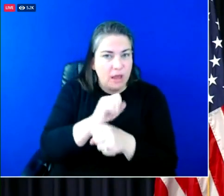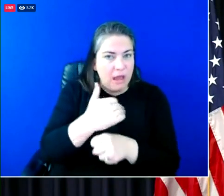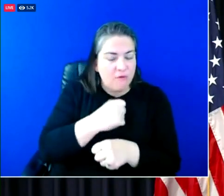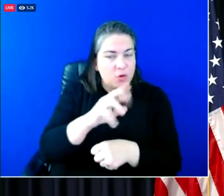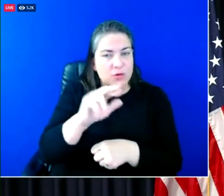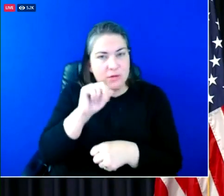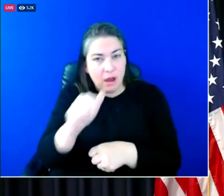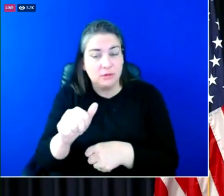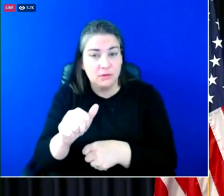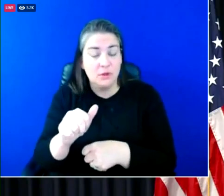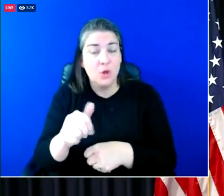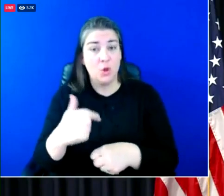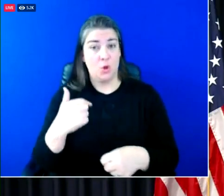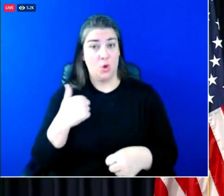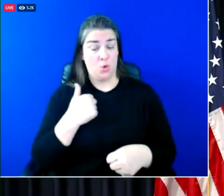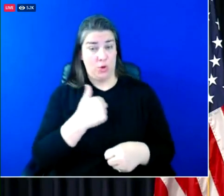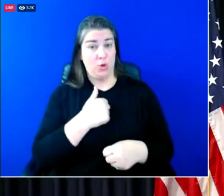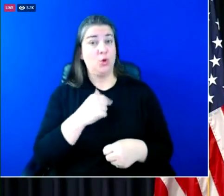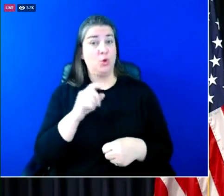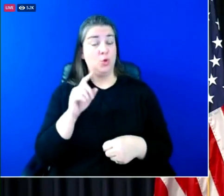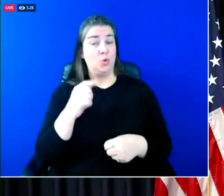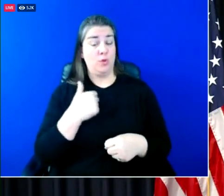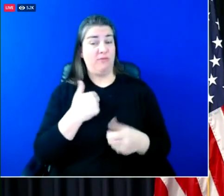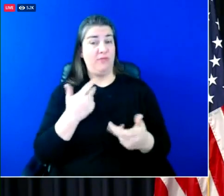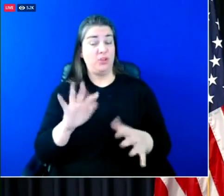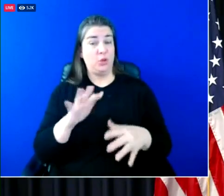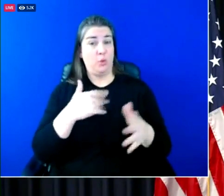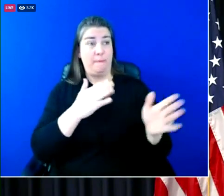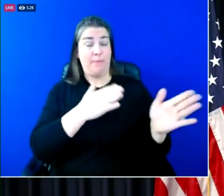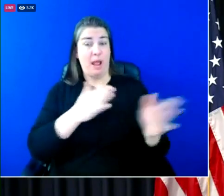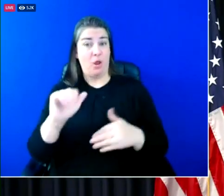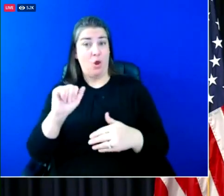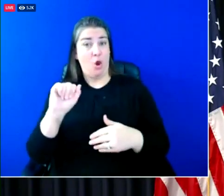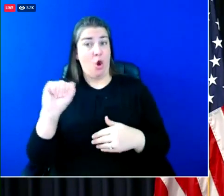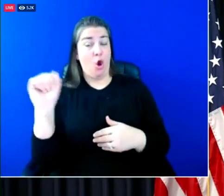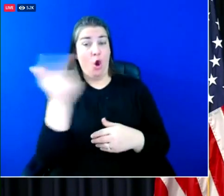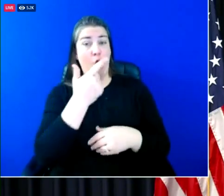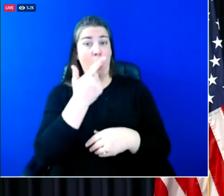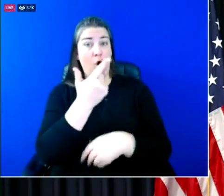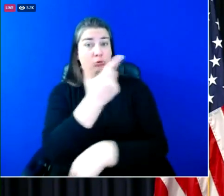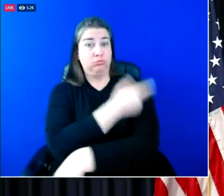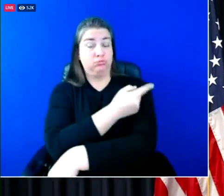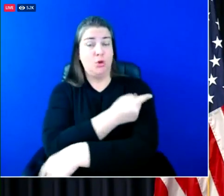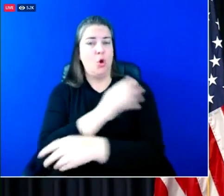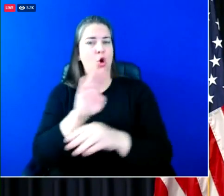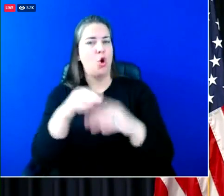of our various sites to be open on Friday. Again, we'll have to see what,